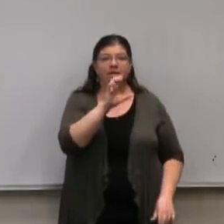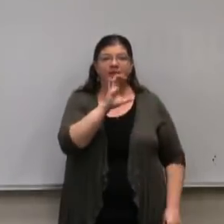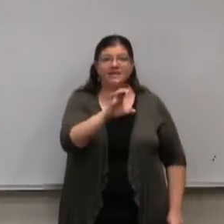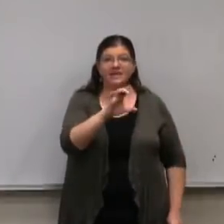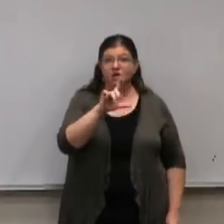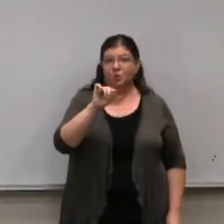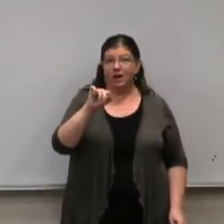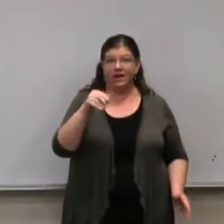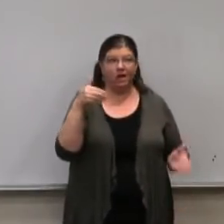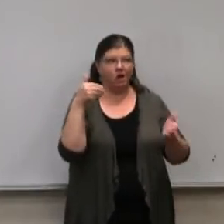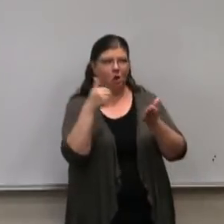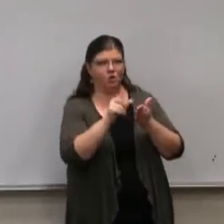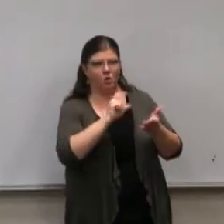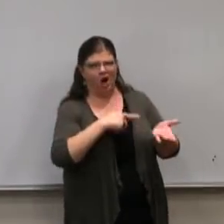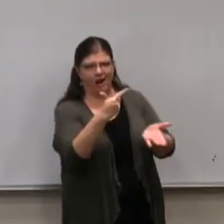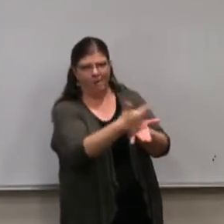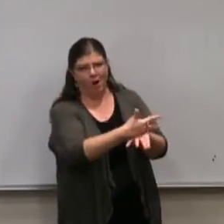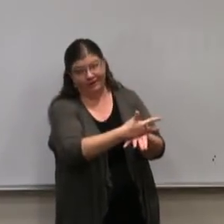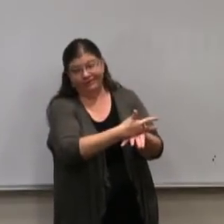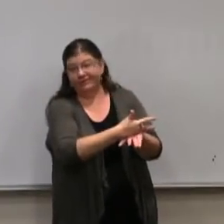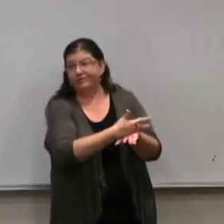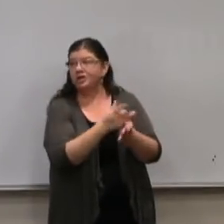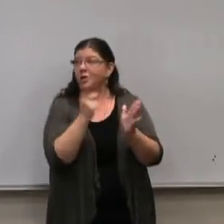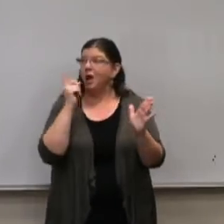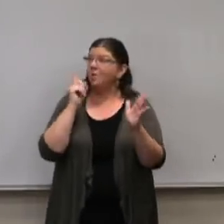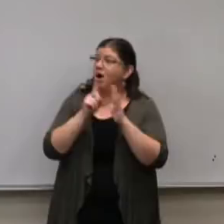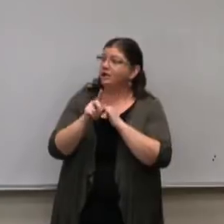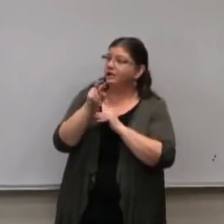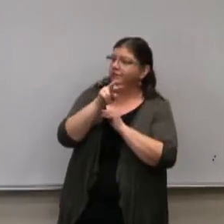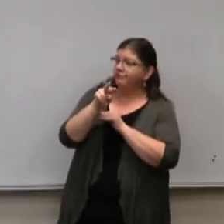to where I worked in the parking lot. And I walked in and I saw this classroom